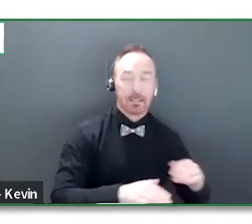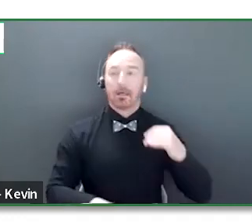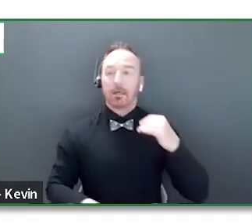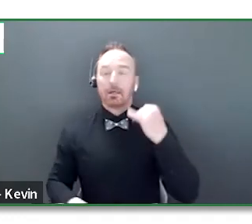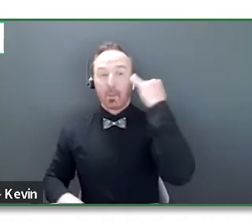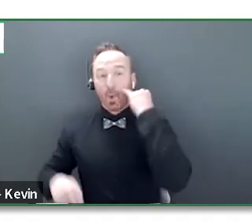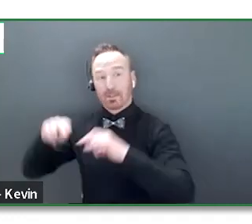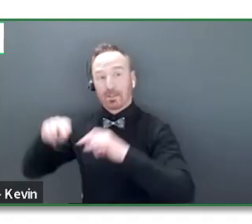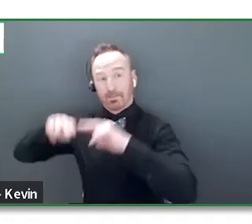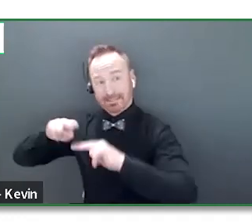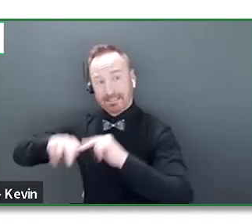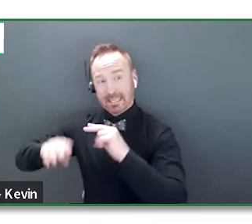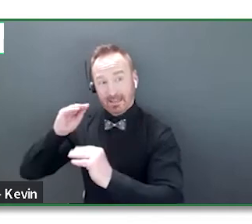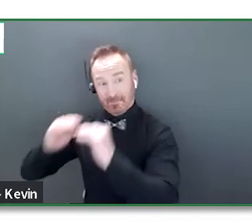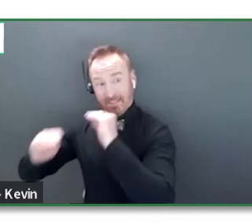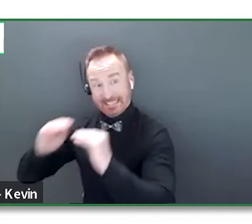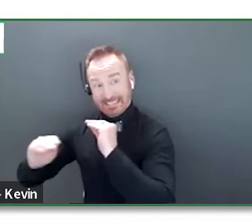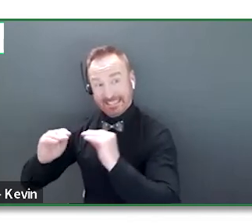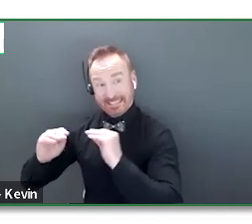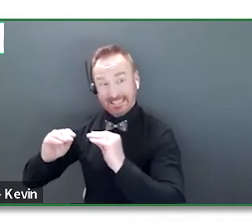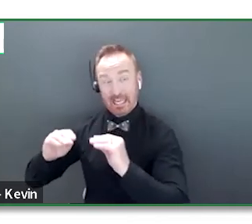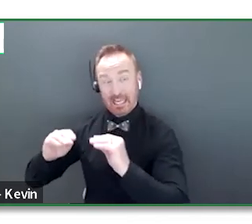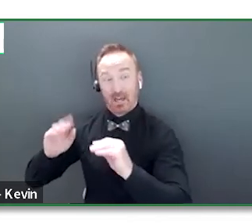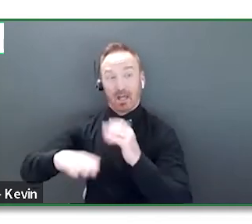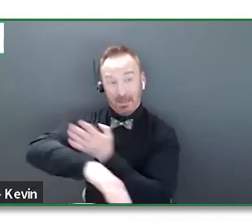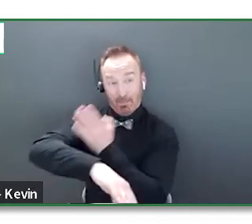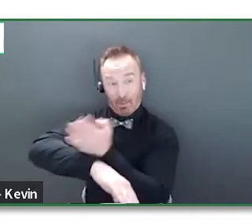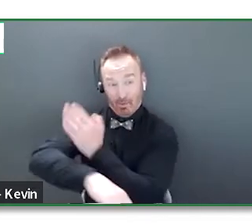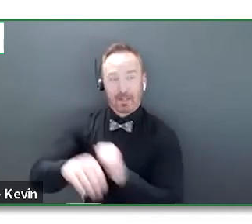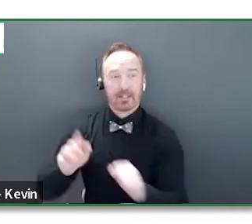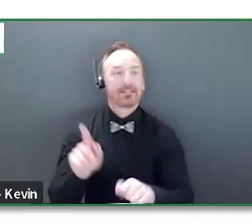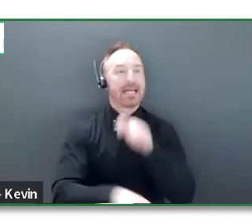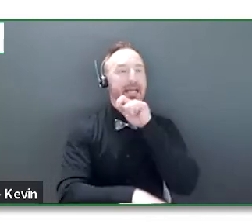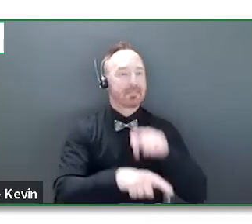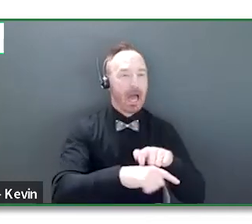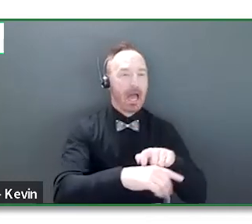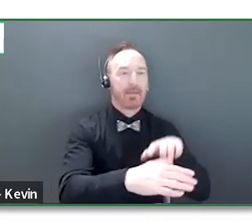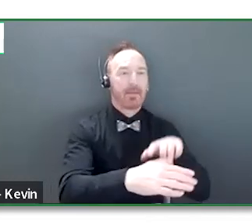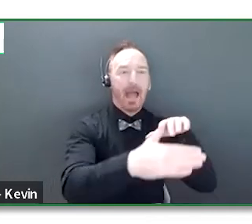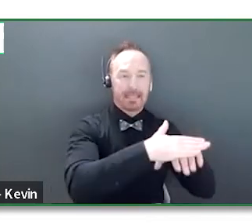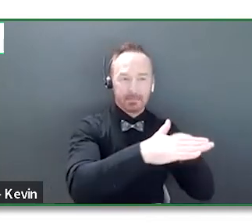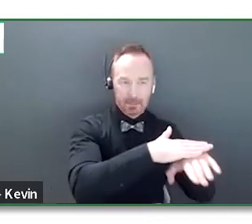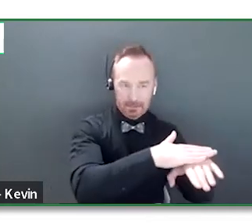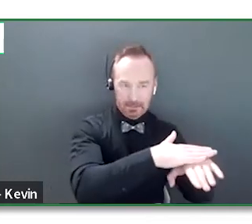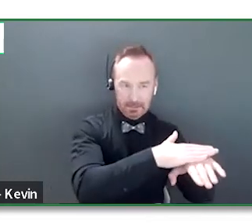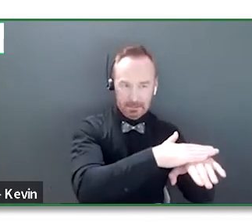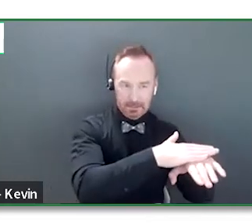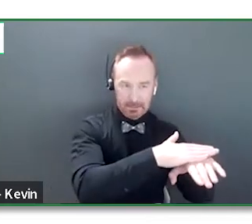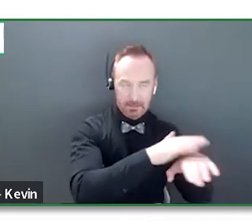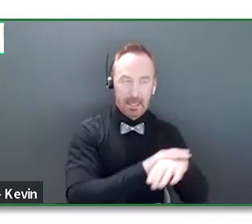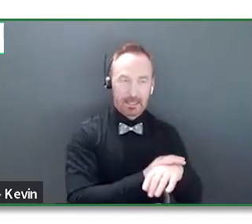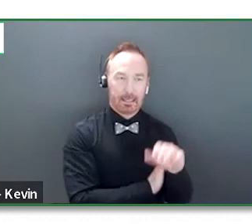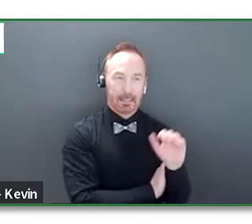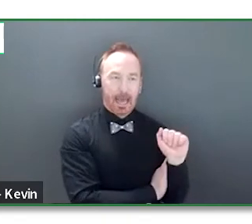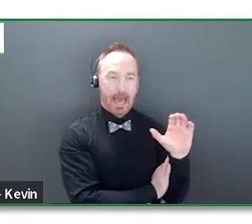everything is accessible right so or at least some access. So that's that's not like